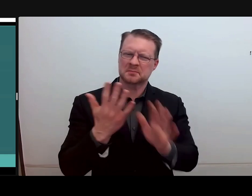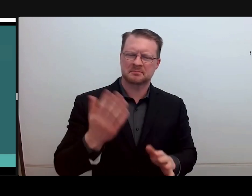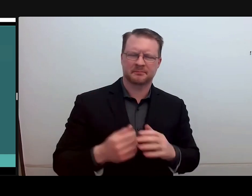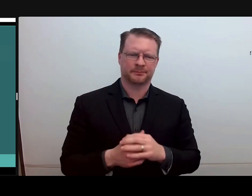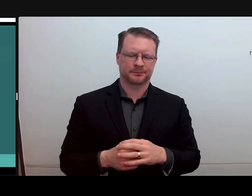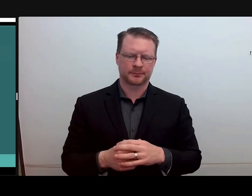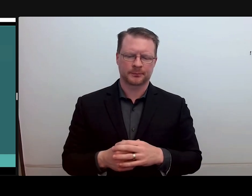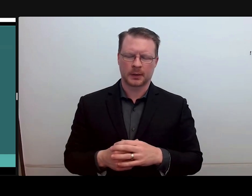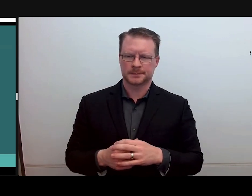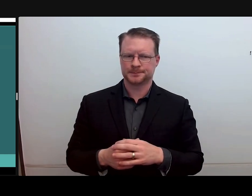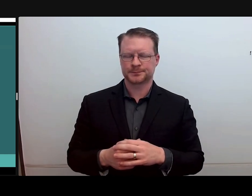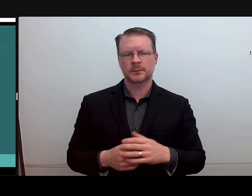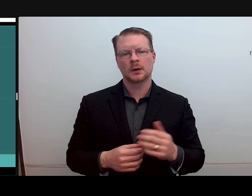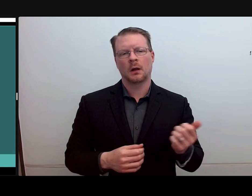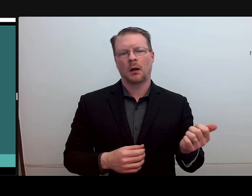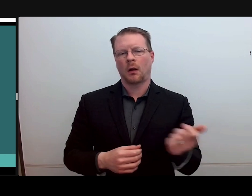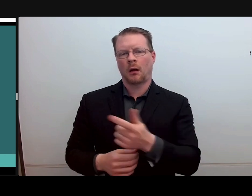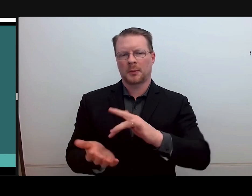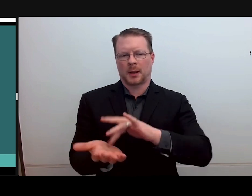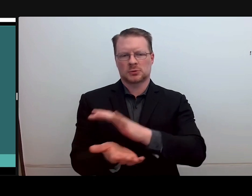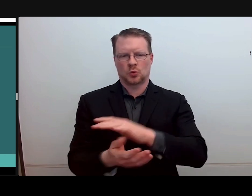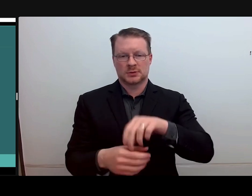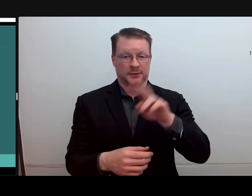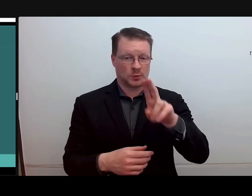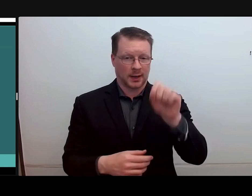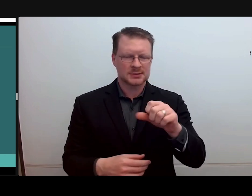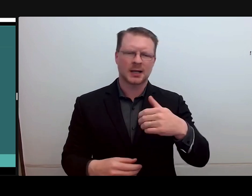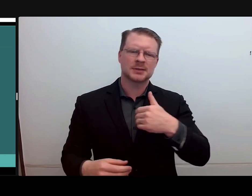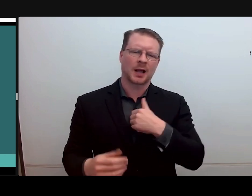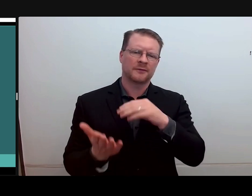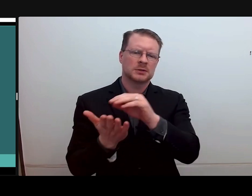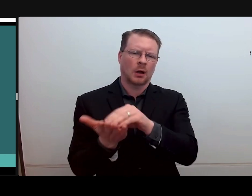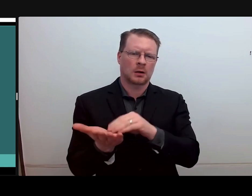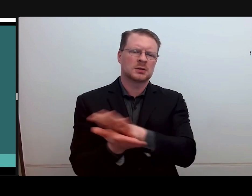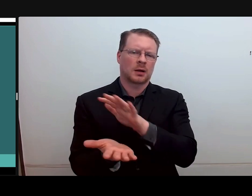theoretical educational approaches, et cetera? All medical schools in the United States